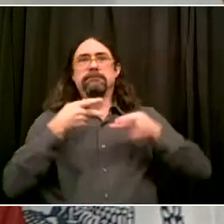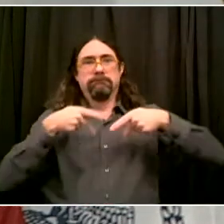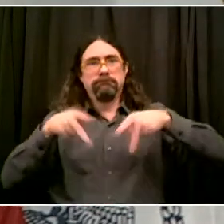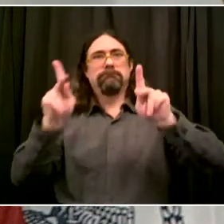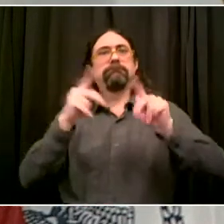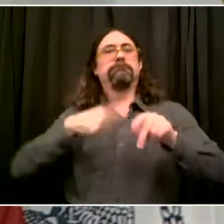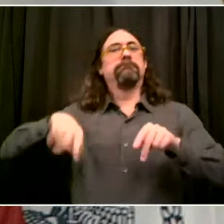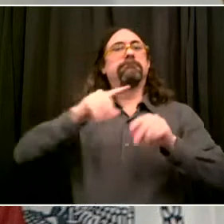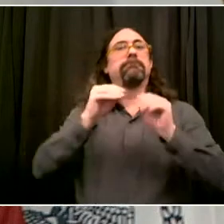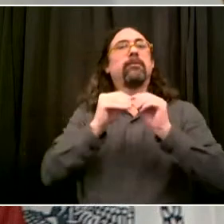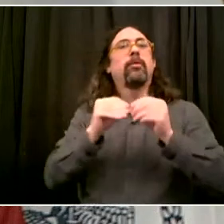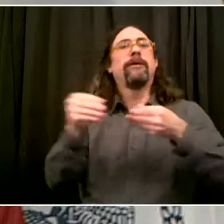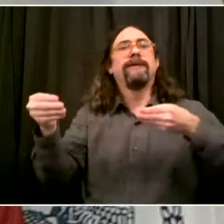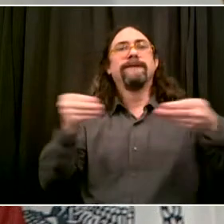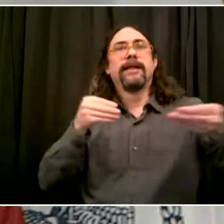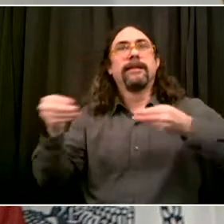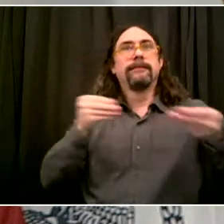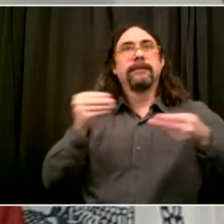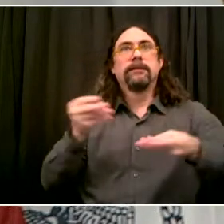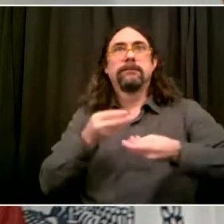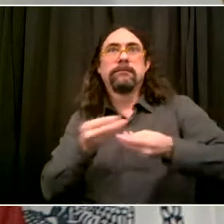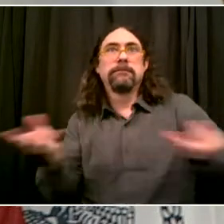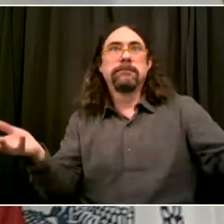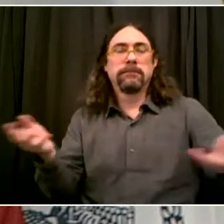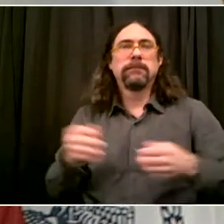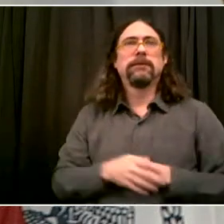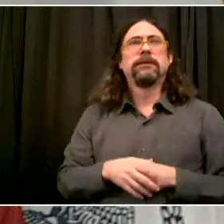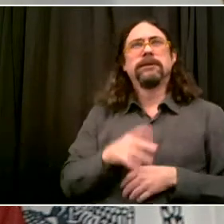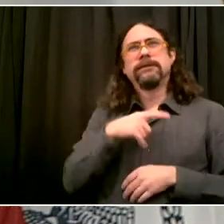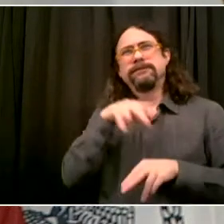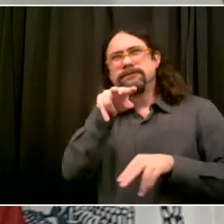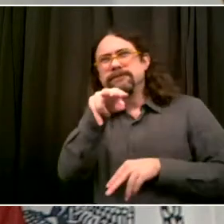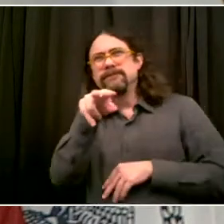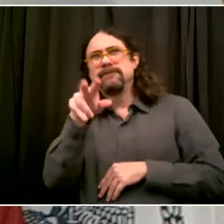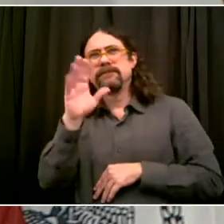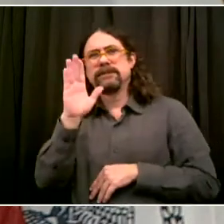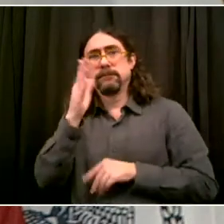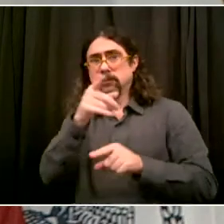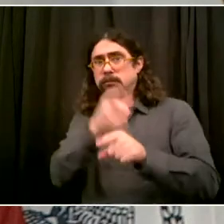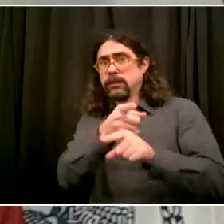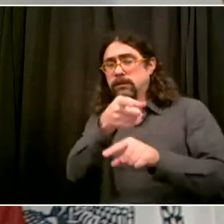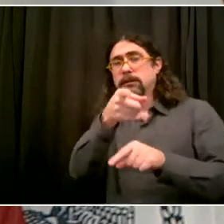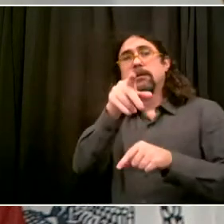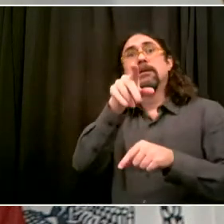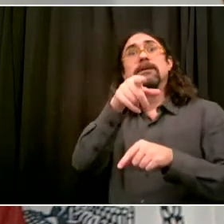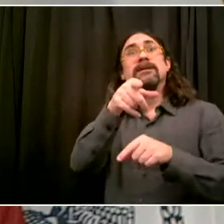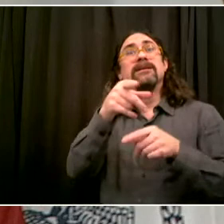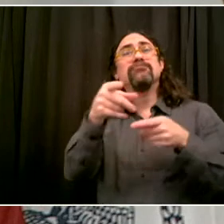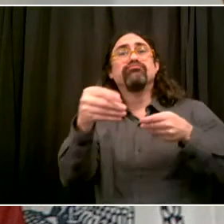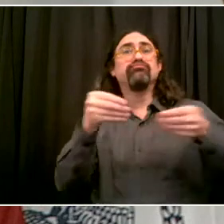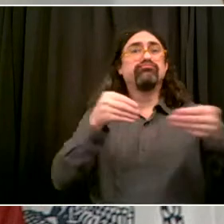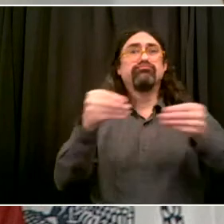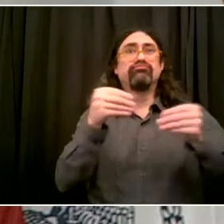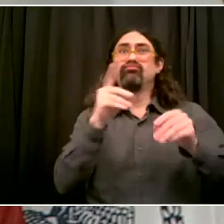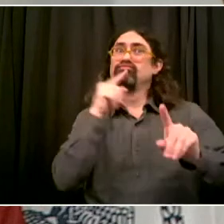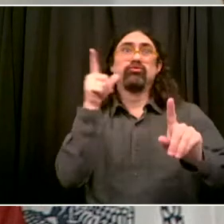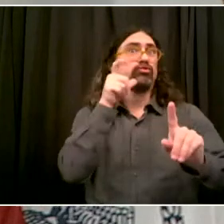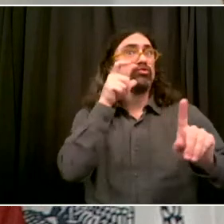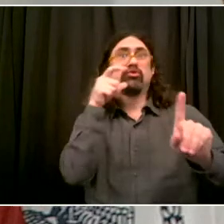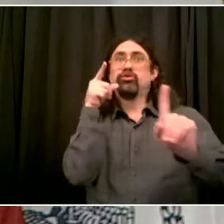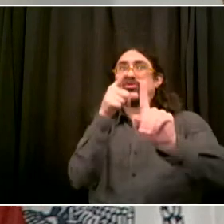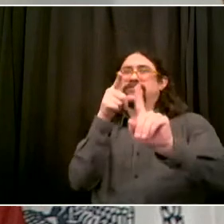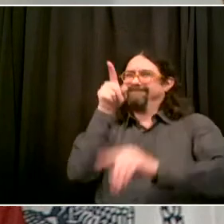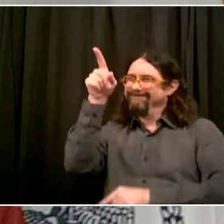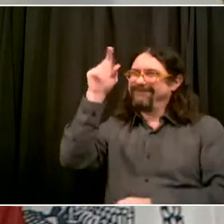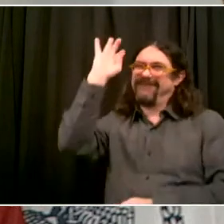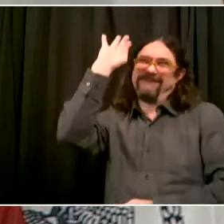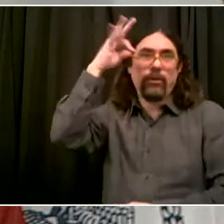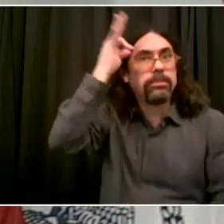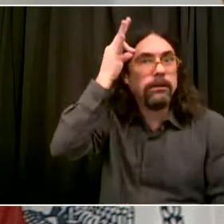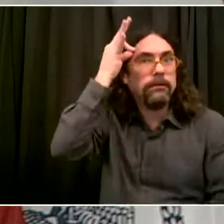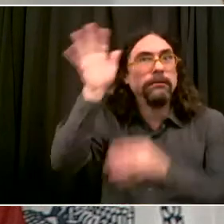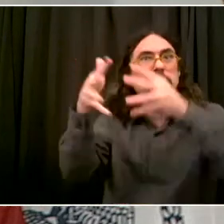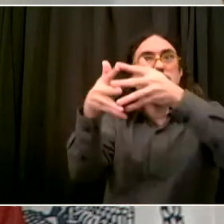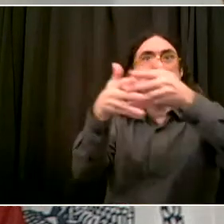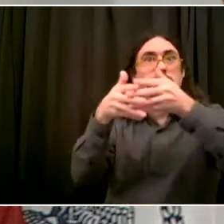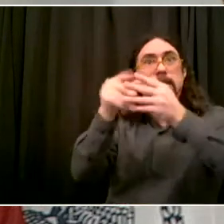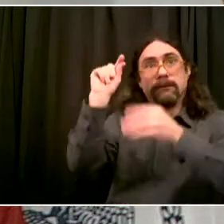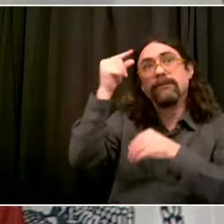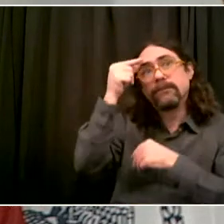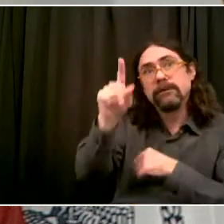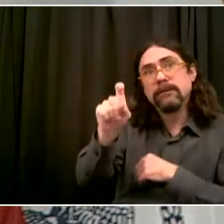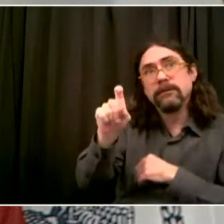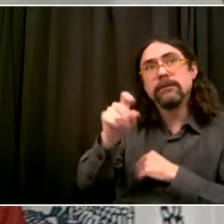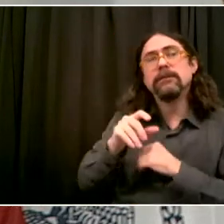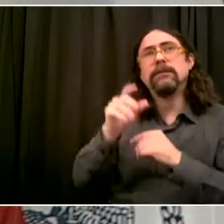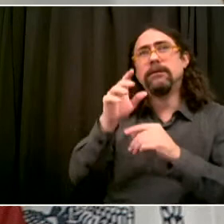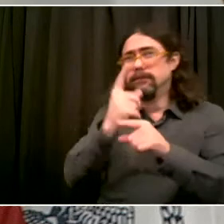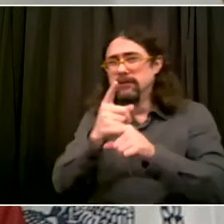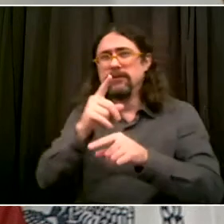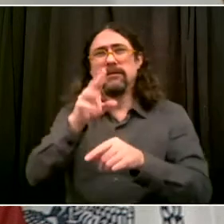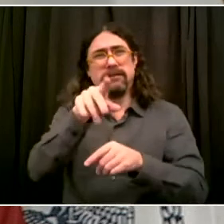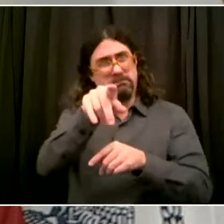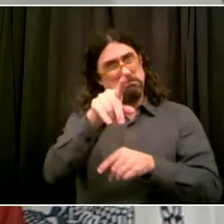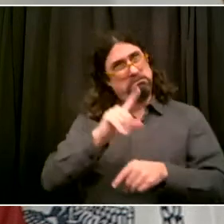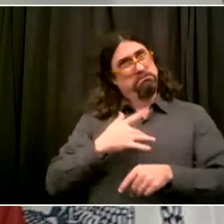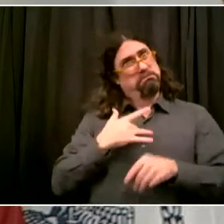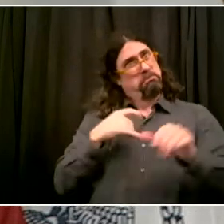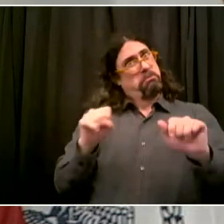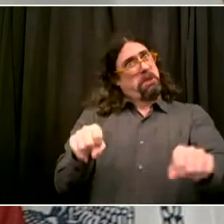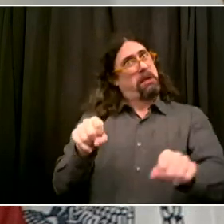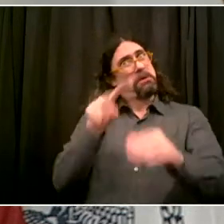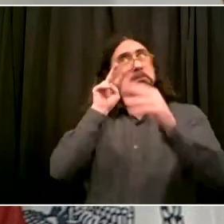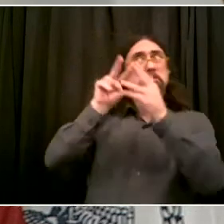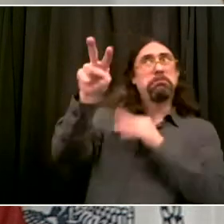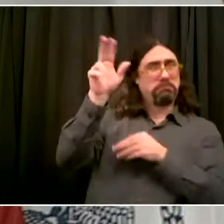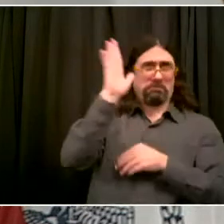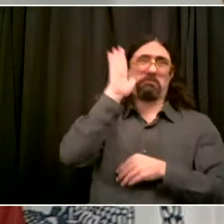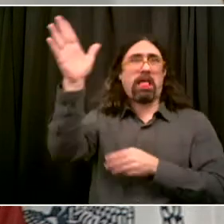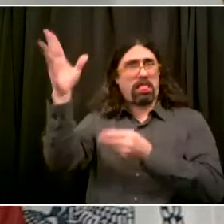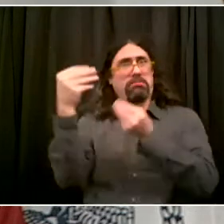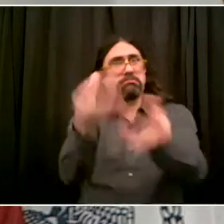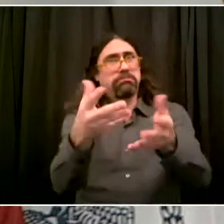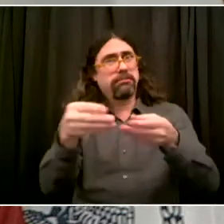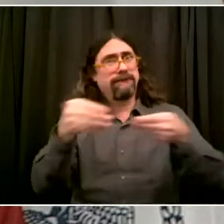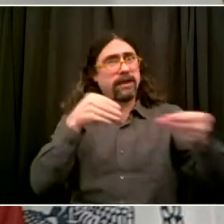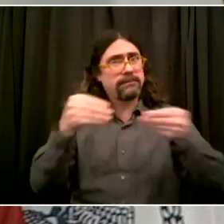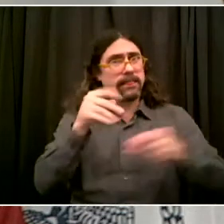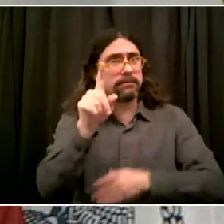CONVERSATION WITH THE WHITE